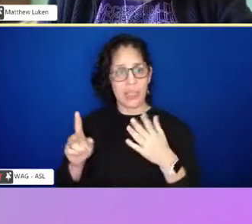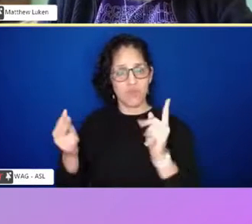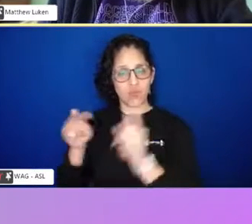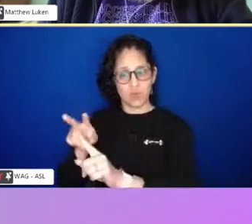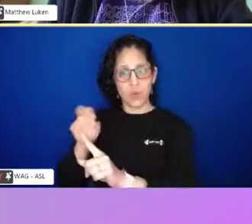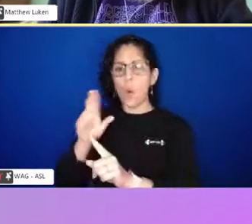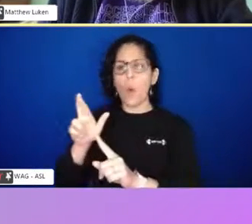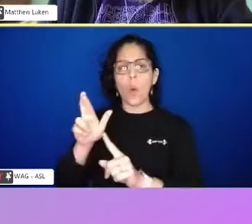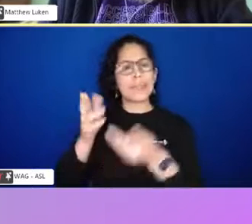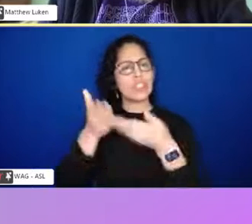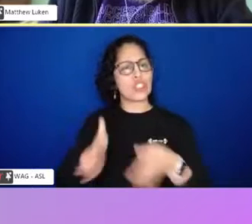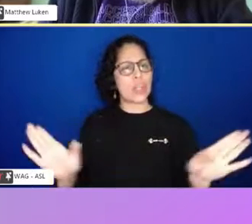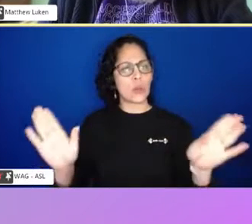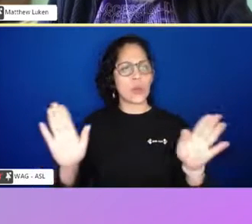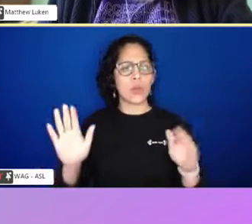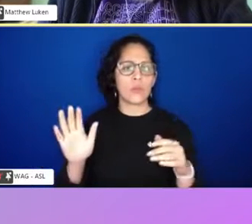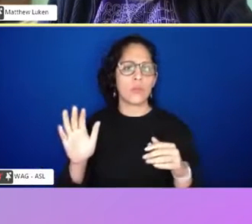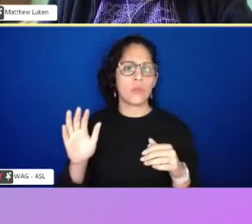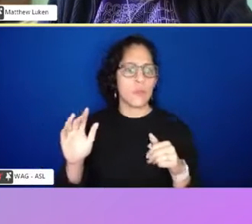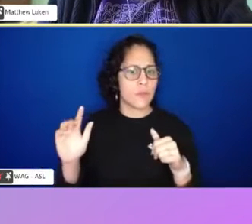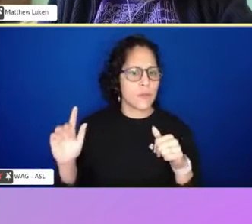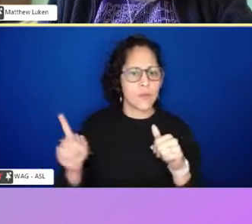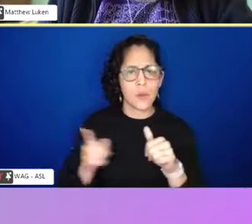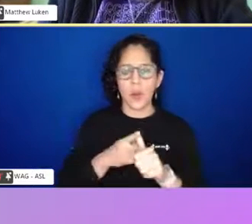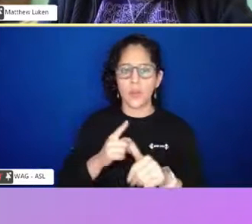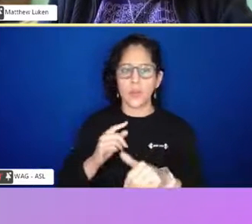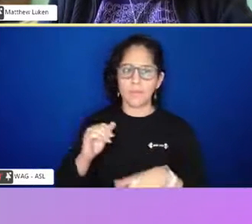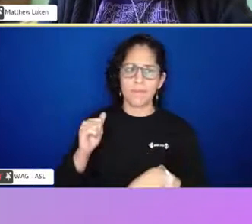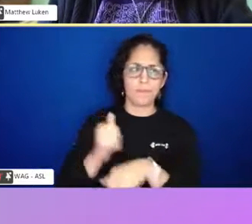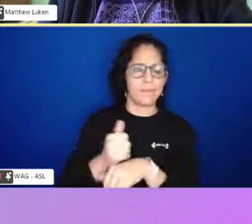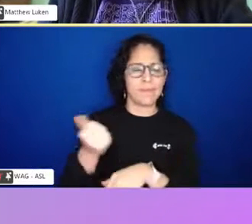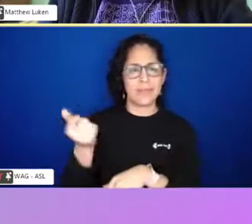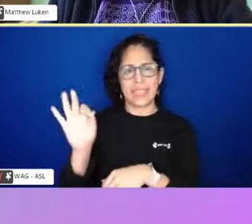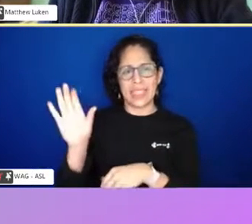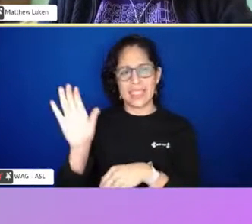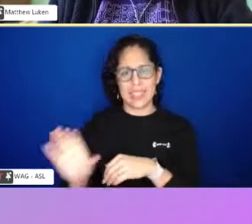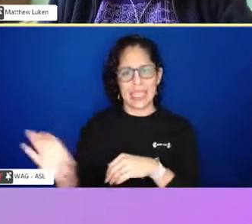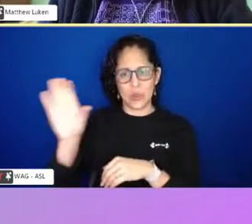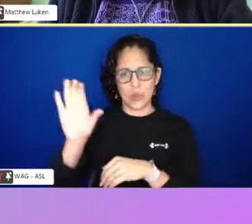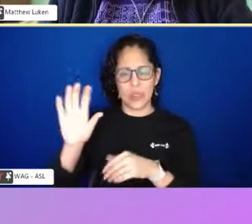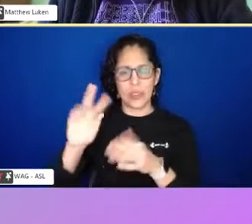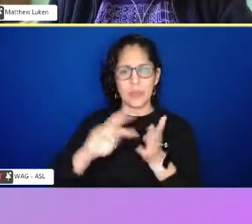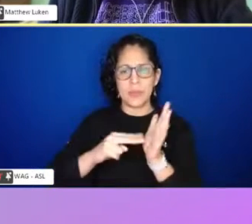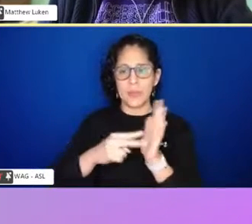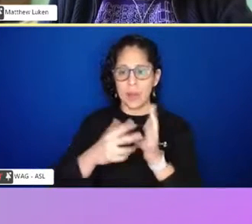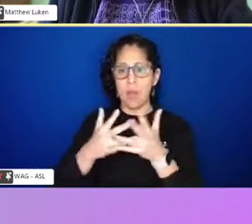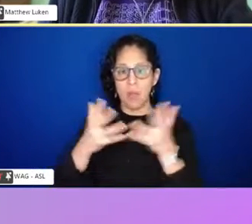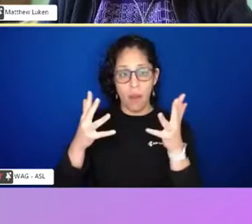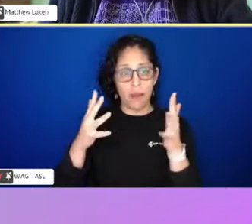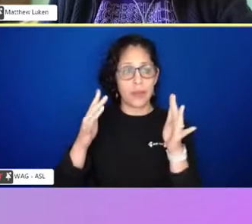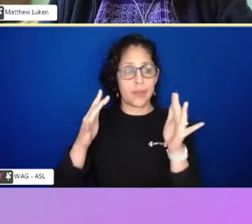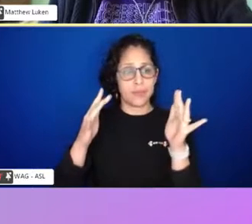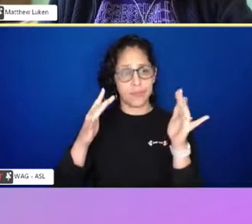history, or just history in general, we see the first bullet, the industrial revolution in the 19th